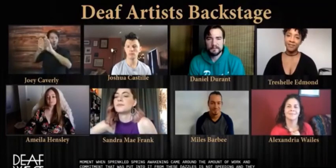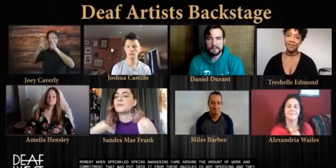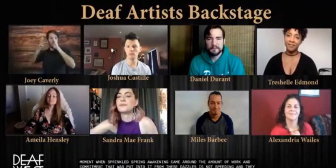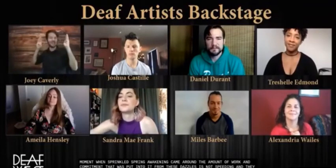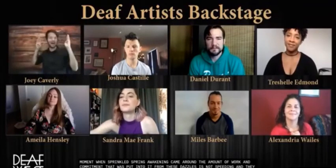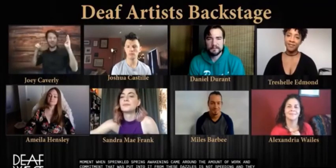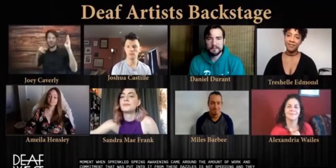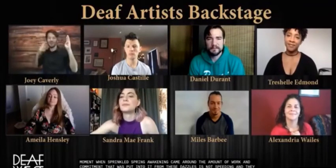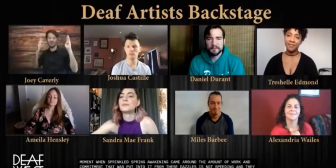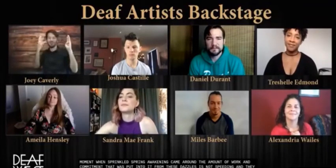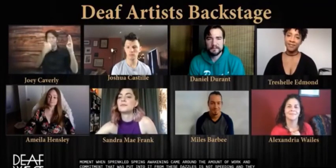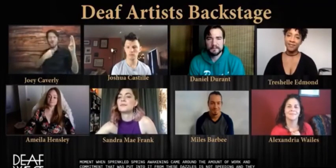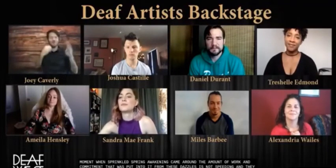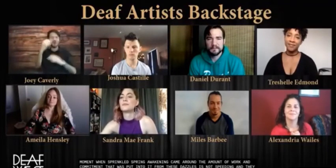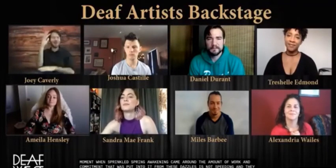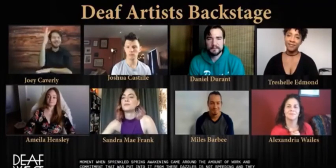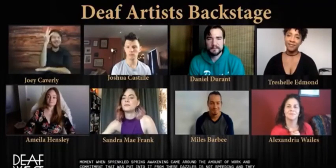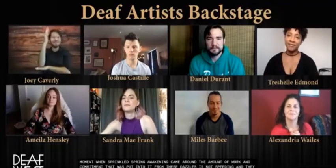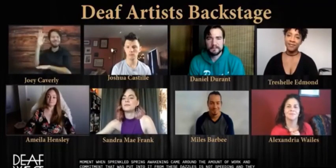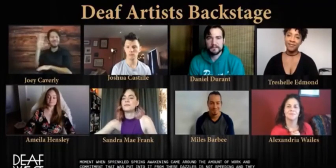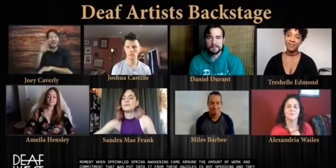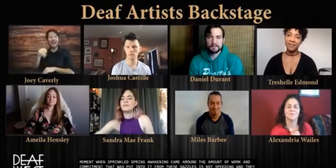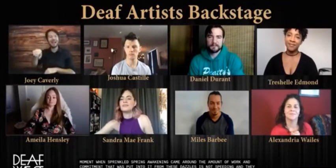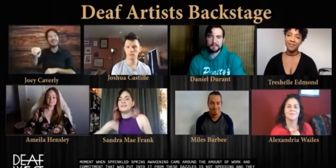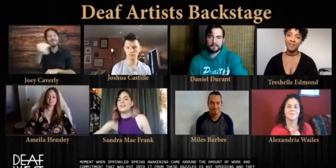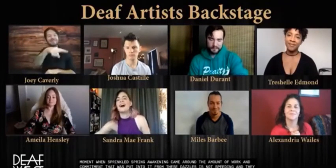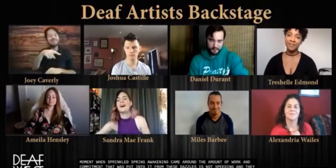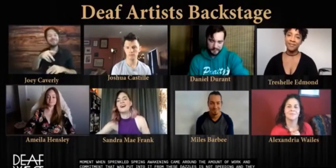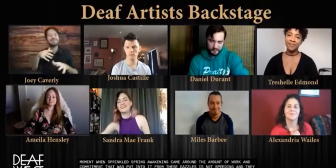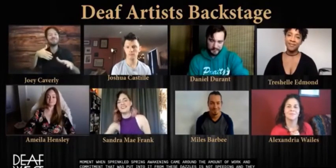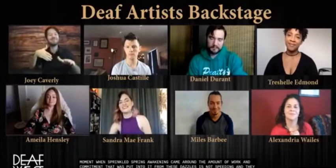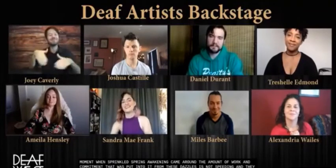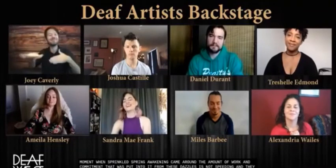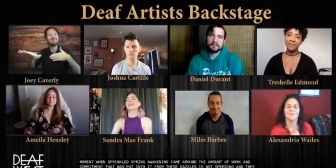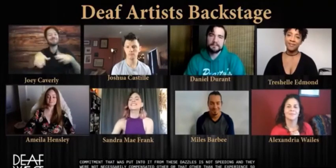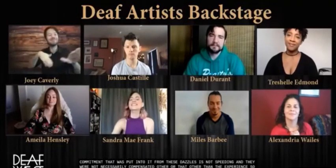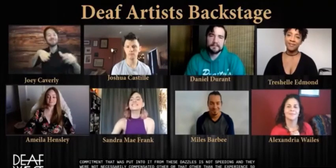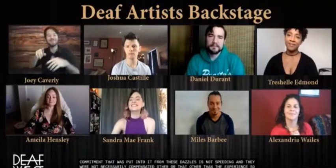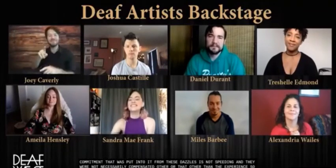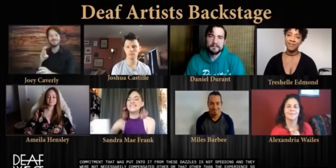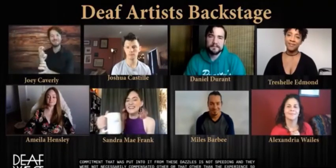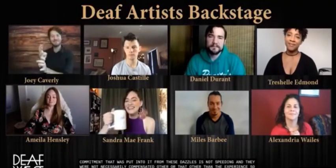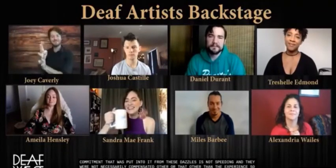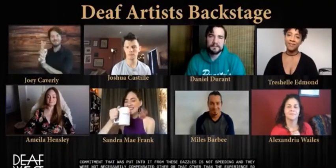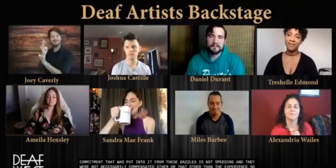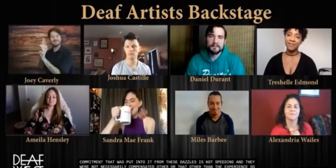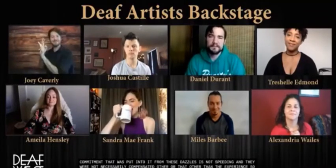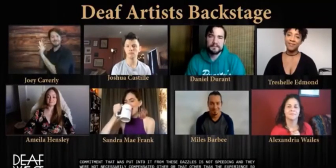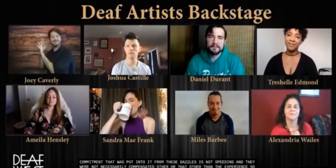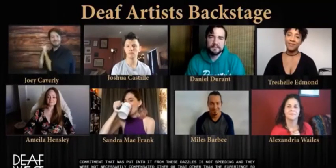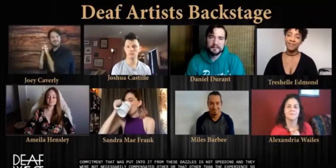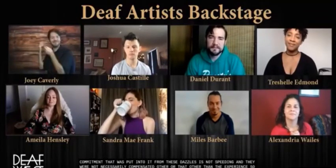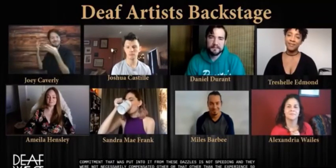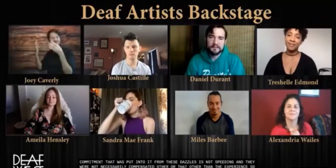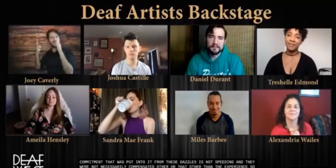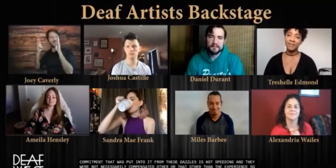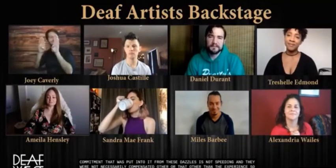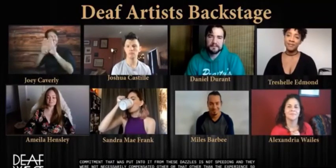For this specific production. You see the back wall open up beautifully in the trees and then the cast exits through